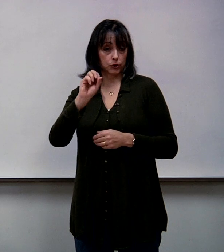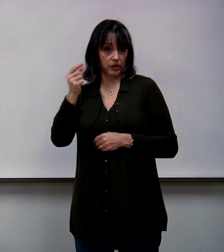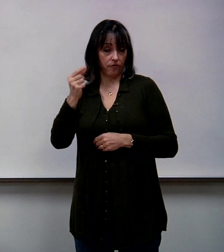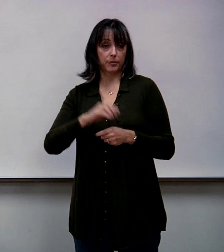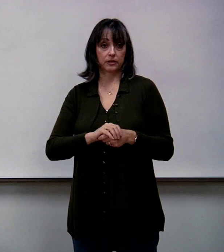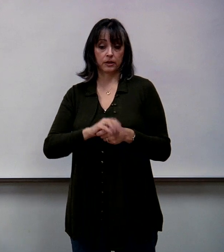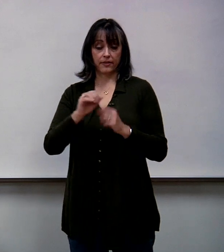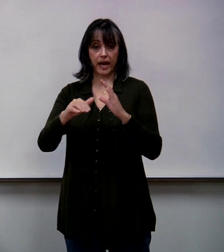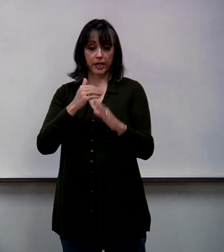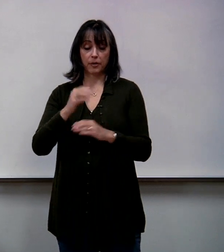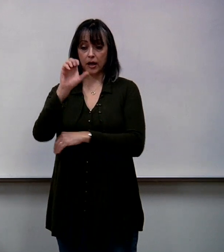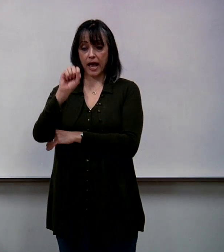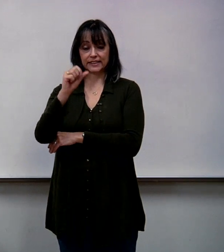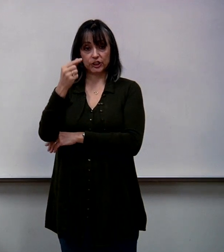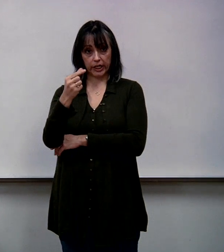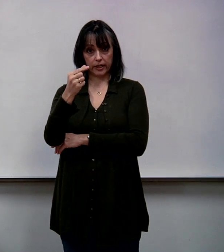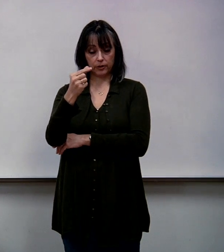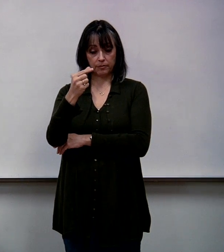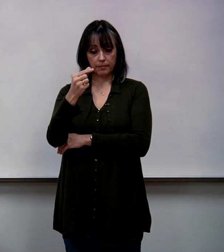That email is sgsvcs@rit.edu.